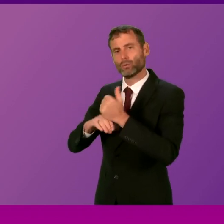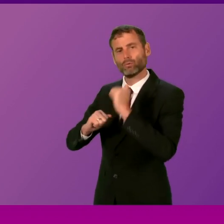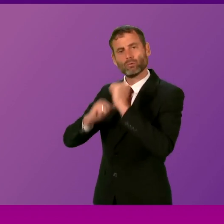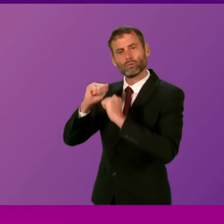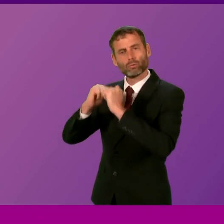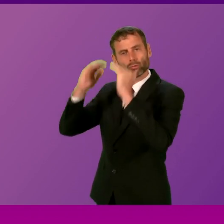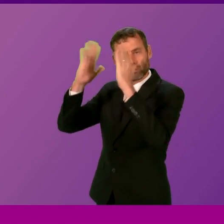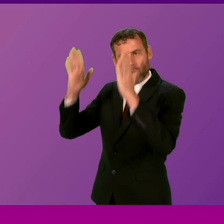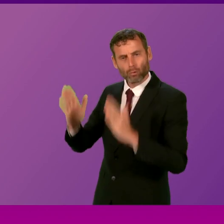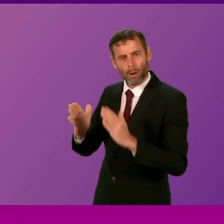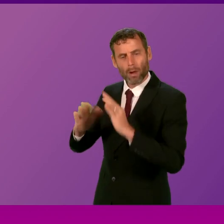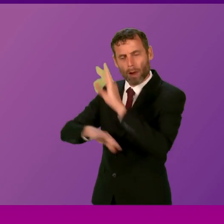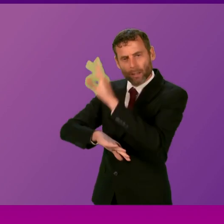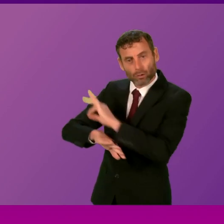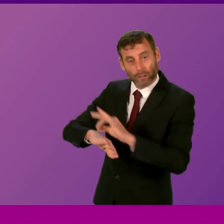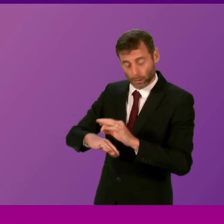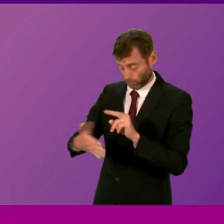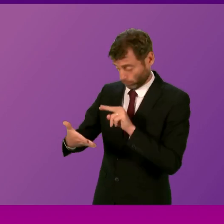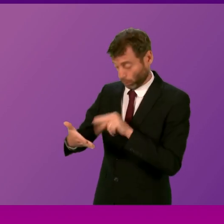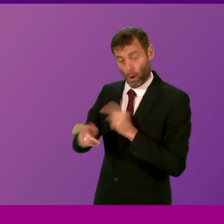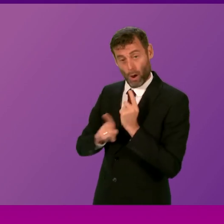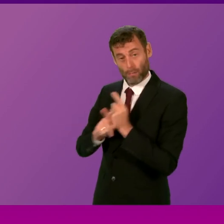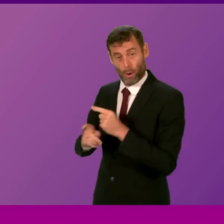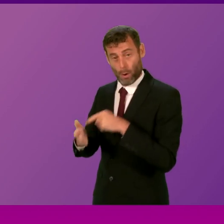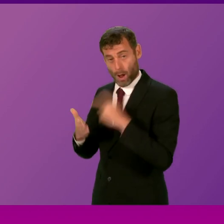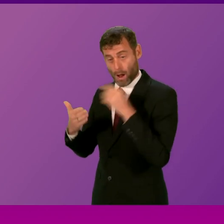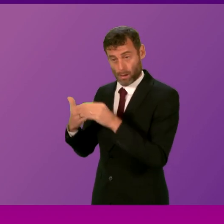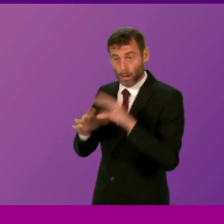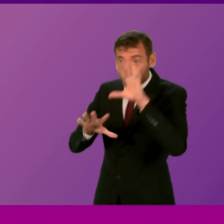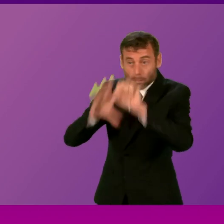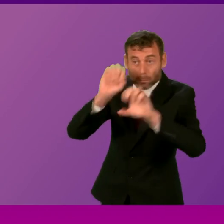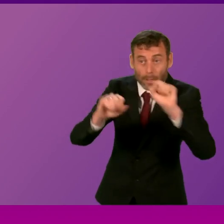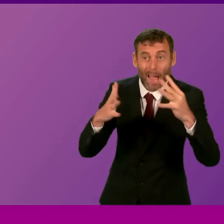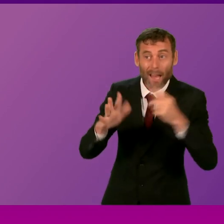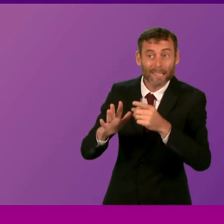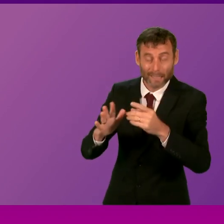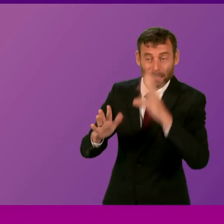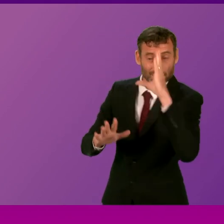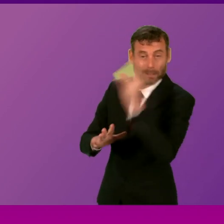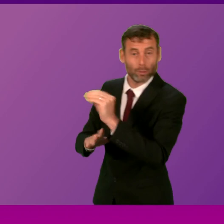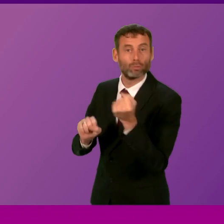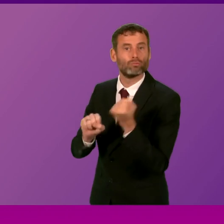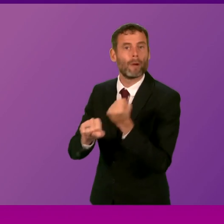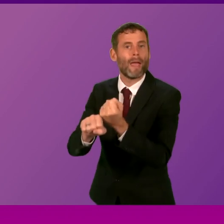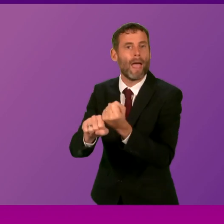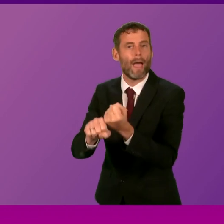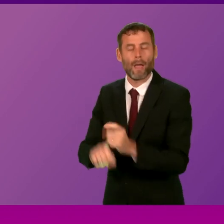risk rating for any buildings that need repair. However, no patients and no staff will be left in